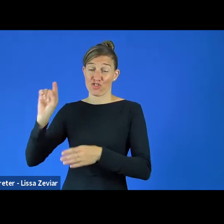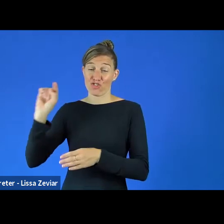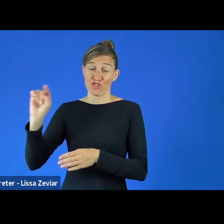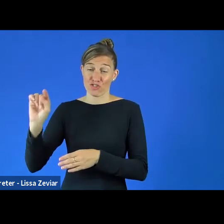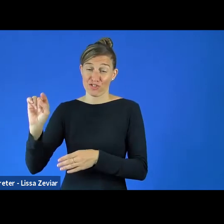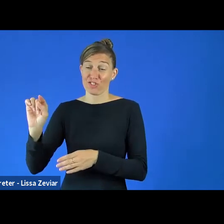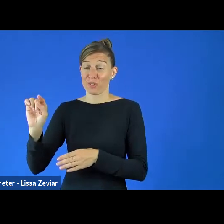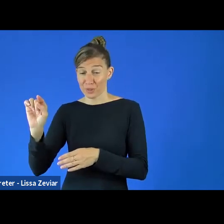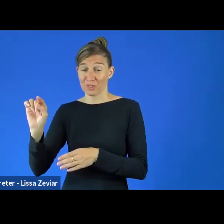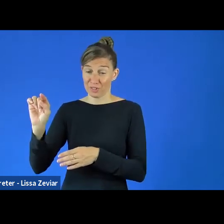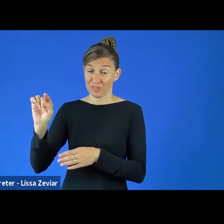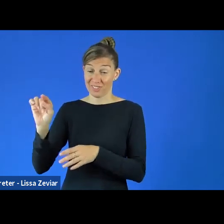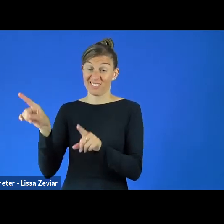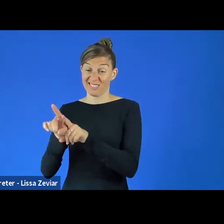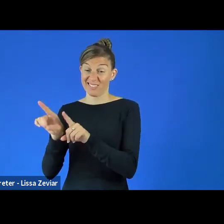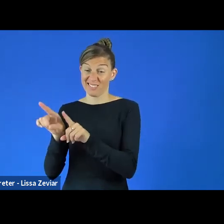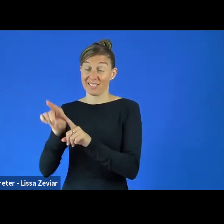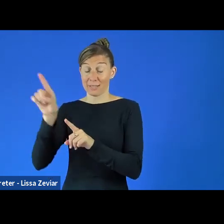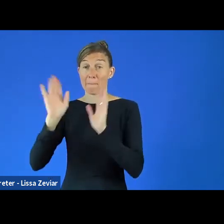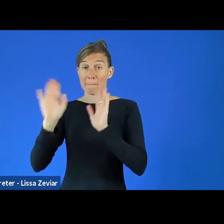so, it is very important we get involved in this.